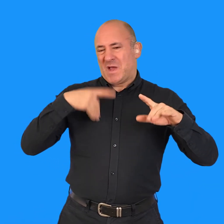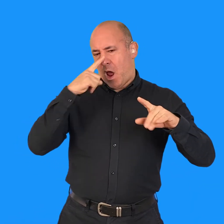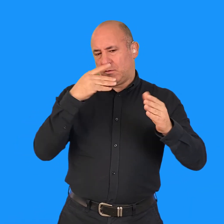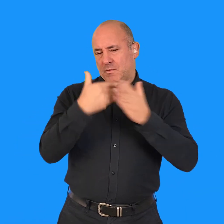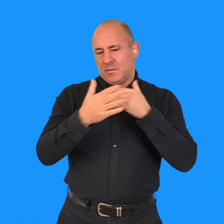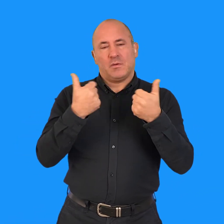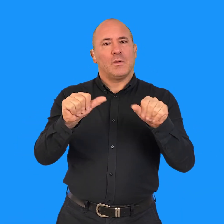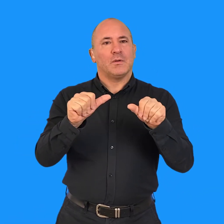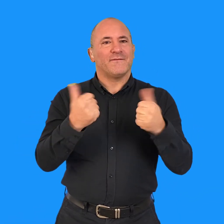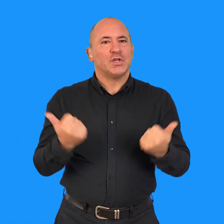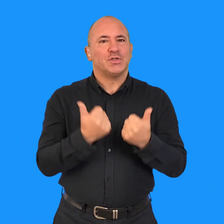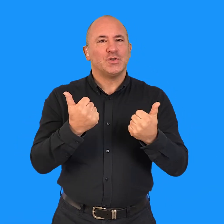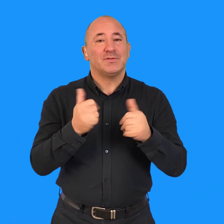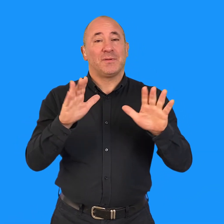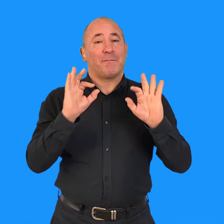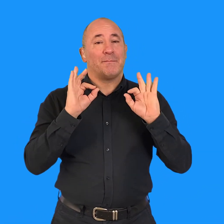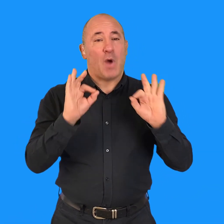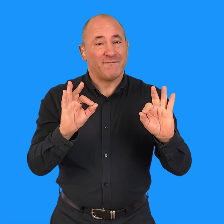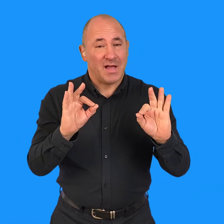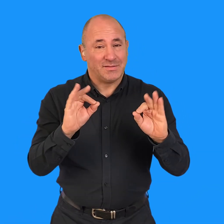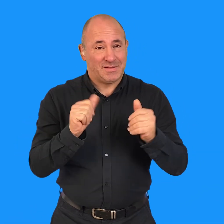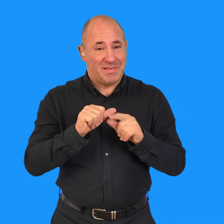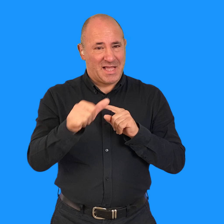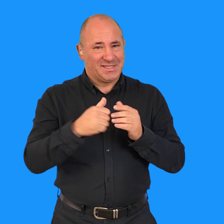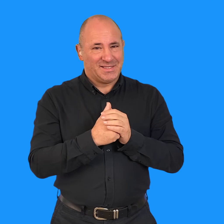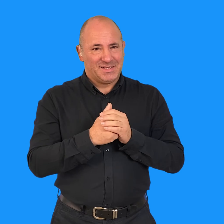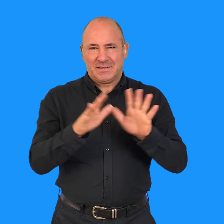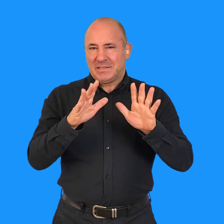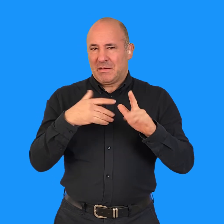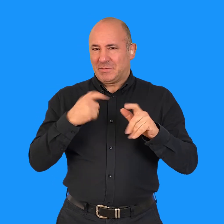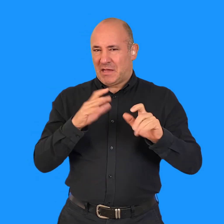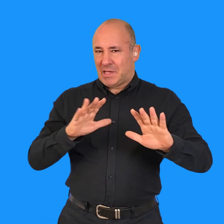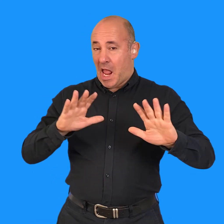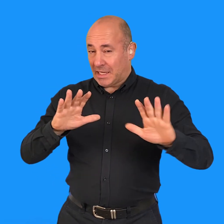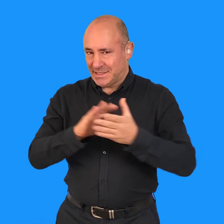Which brings me neatly round, I have to say. I'm gonna be slightly contentious here,